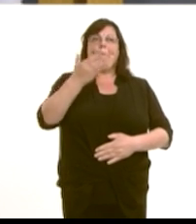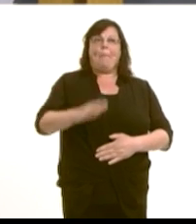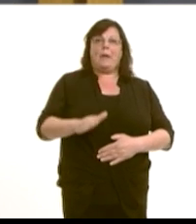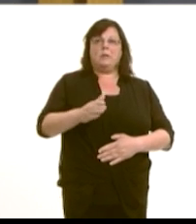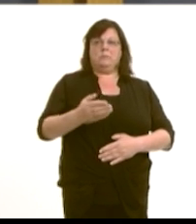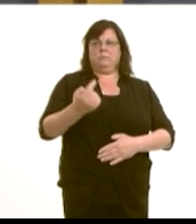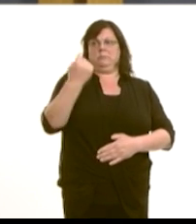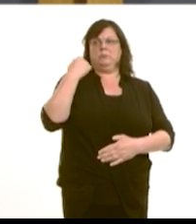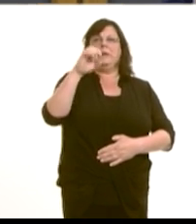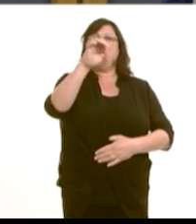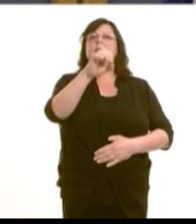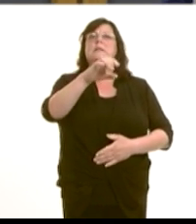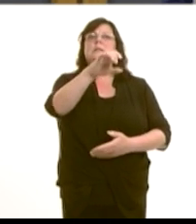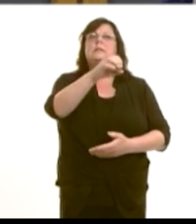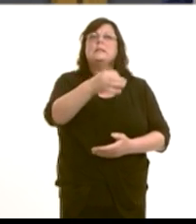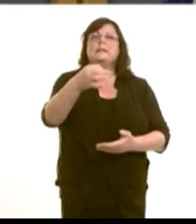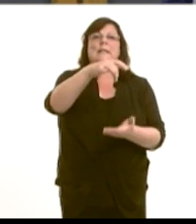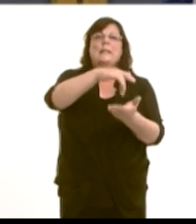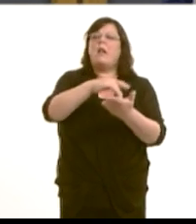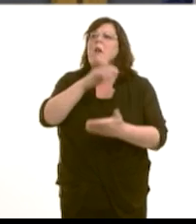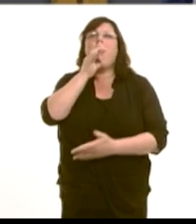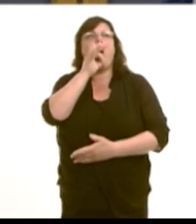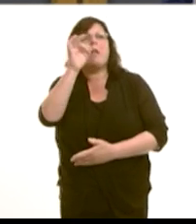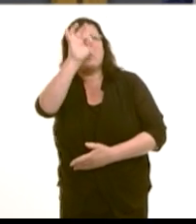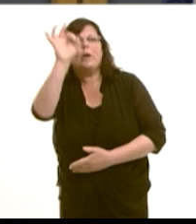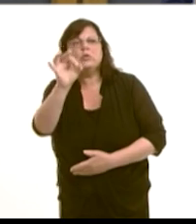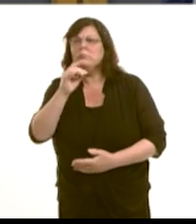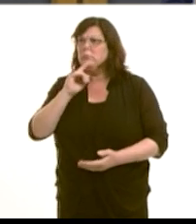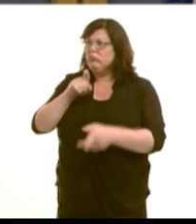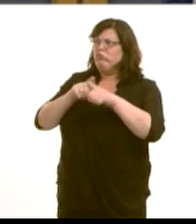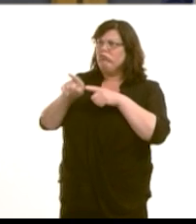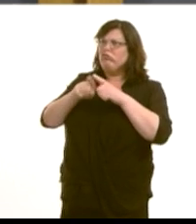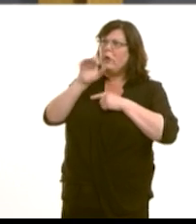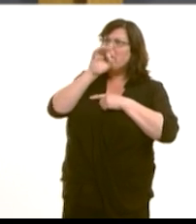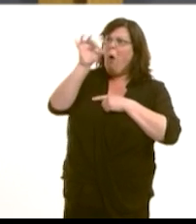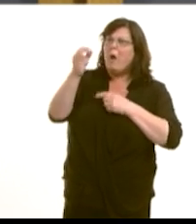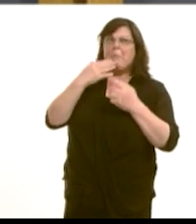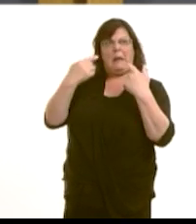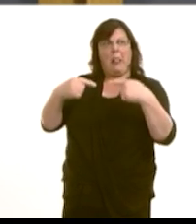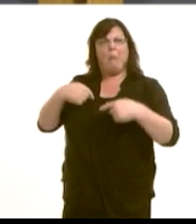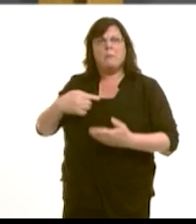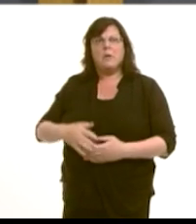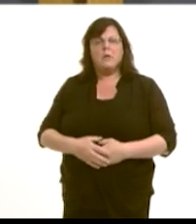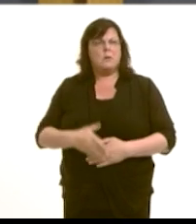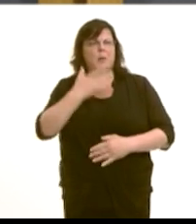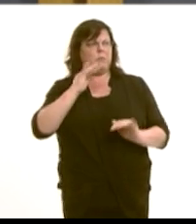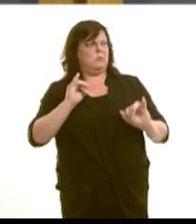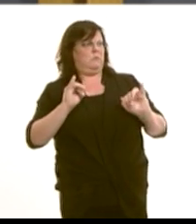Y Llywydd / The Presiding Officer: Ask your question. Neil McEvoy: I am asking my question, with respect, Presiding Officer, if youíll let me. [Interruption.]